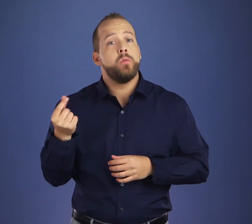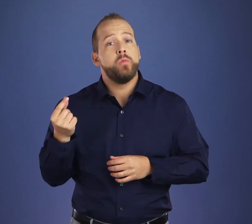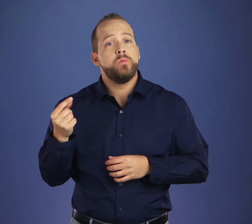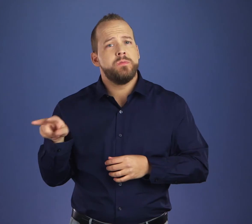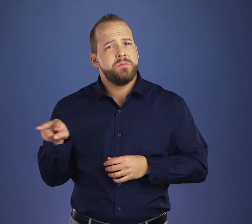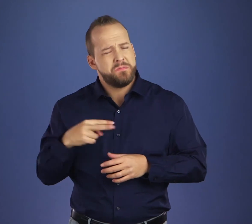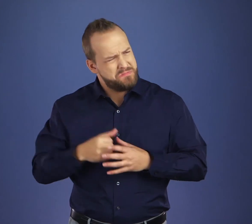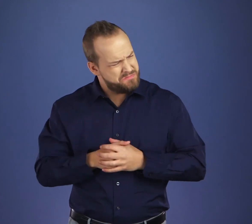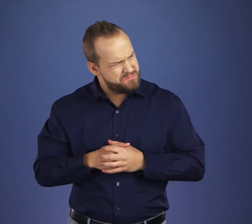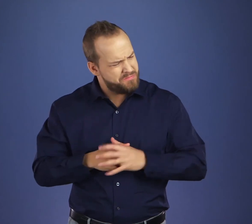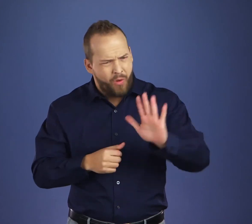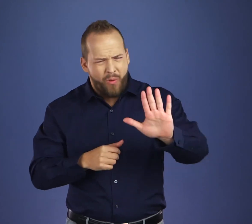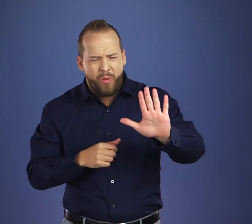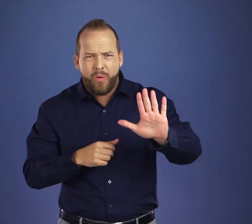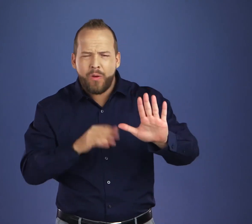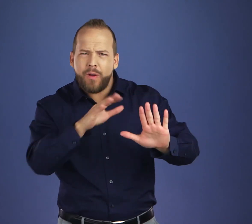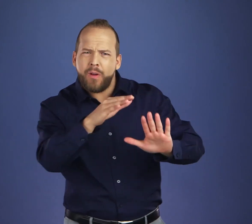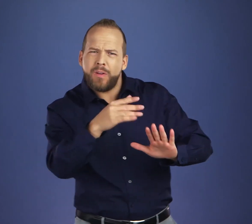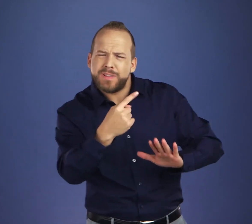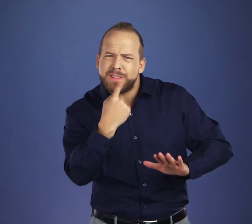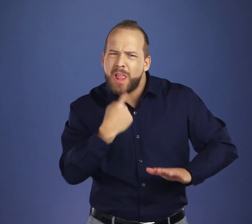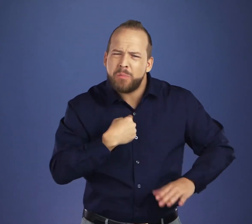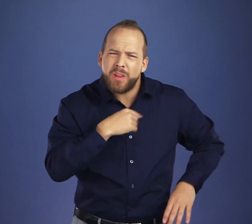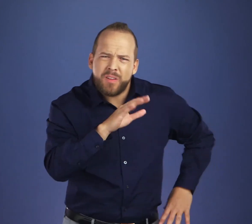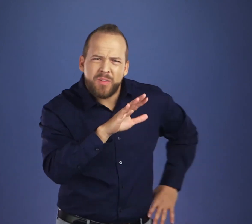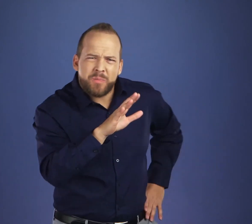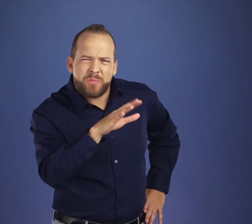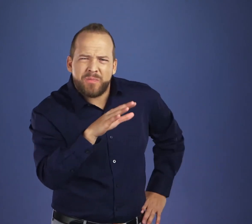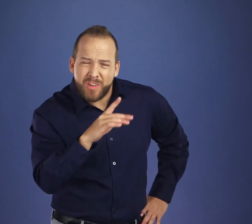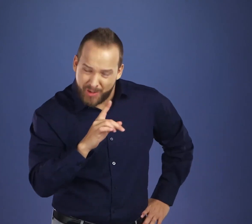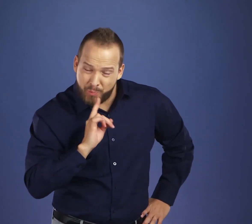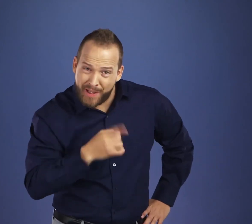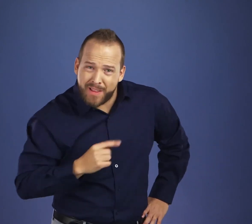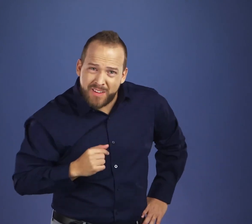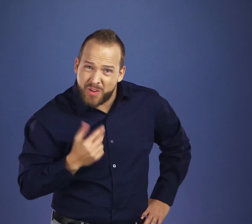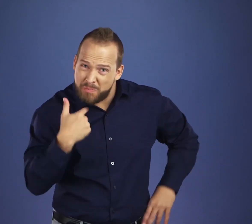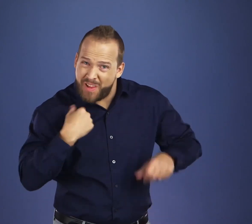With great sarcasm Ed came back at them. “Now do tell! Is that so?”